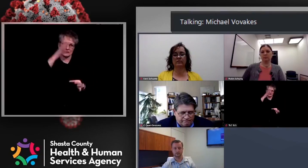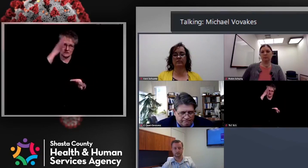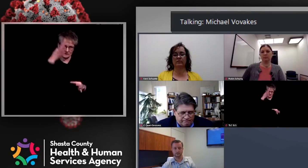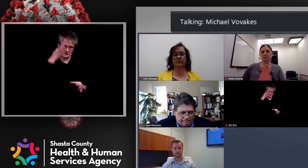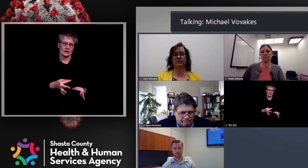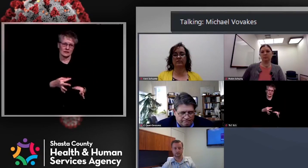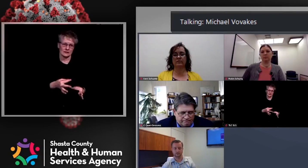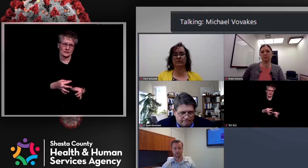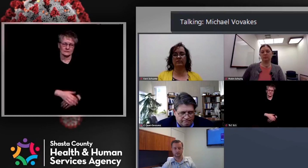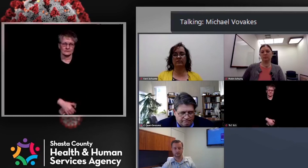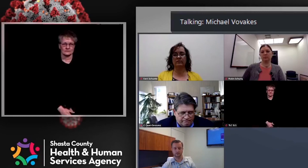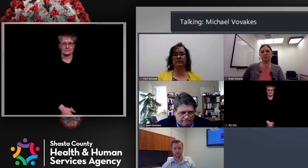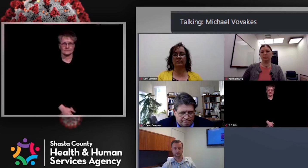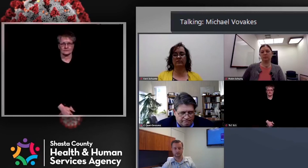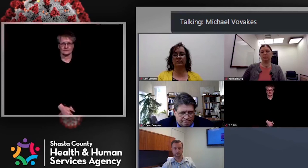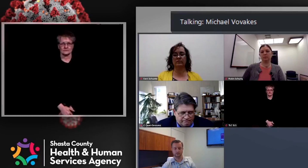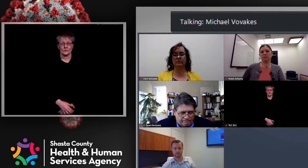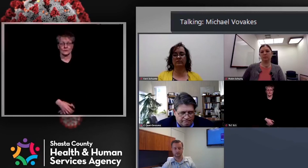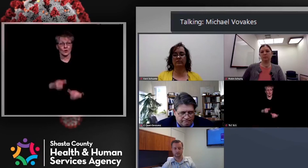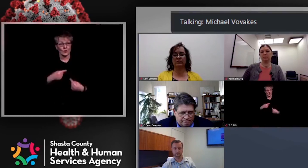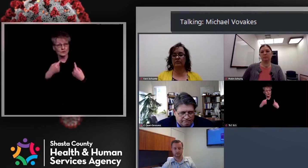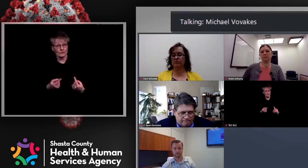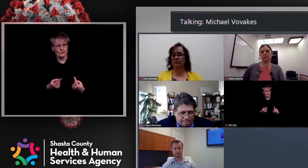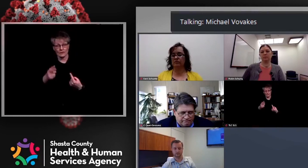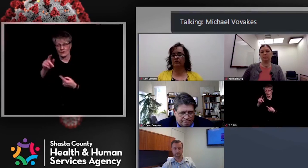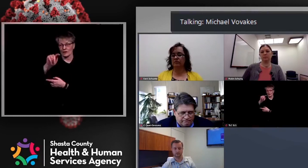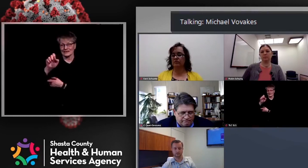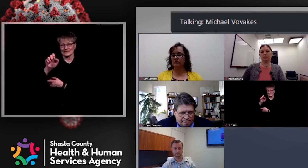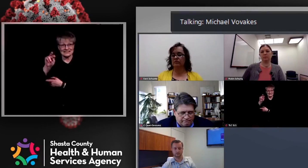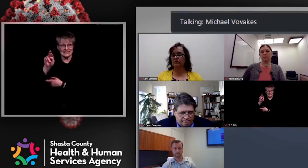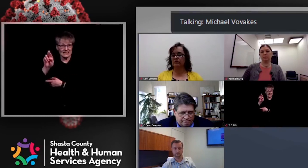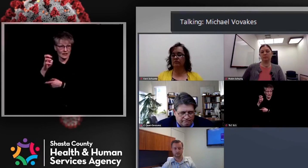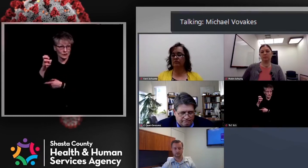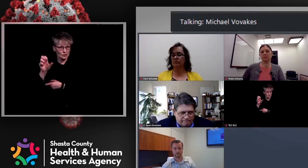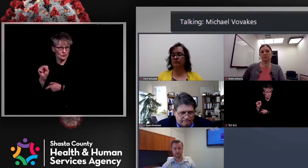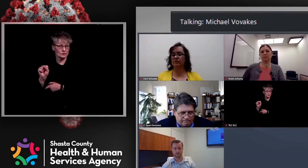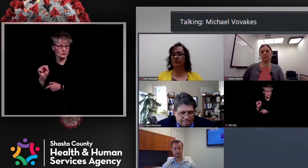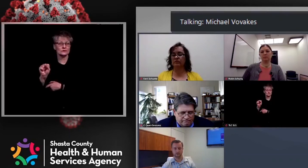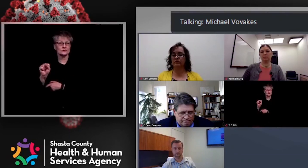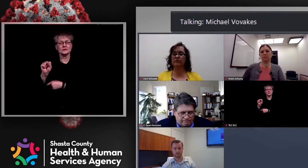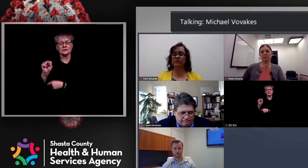sick with COVID, but they can get COVID and they can spread it to more vulnerable people